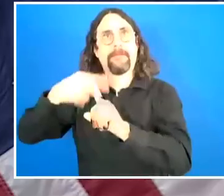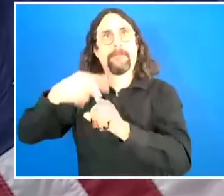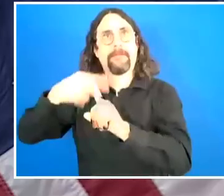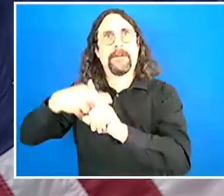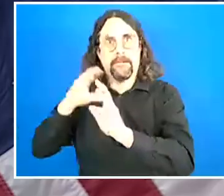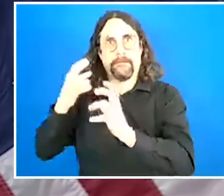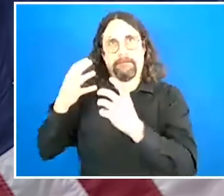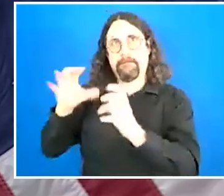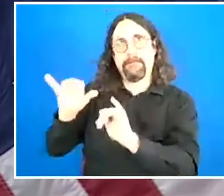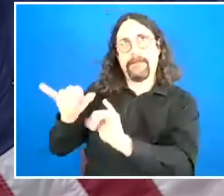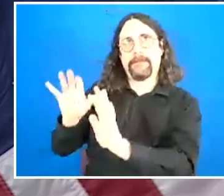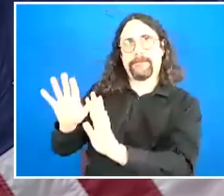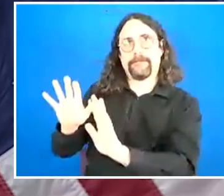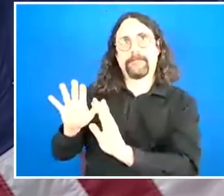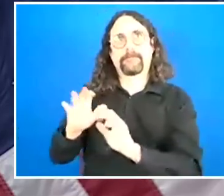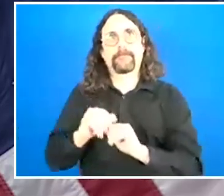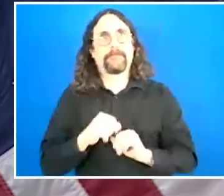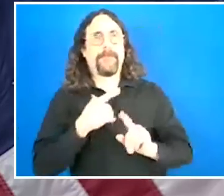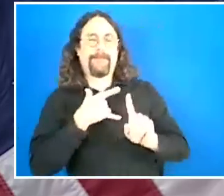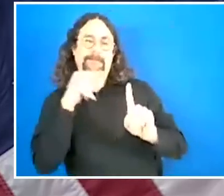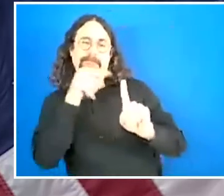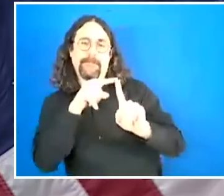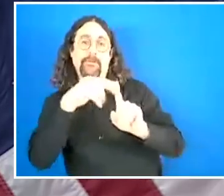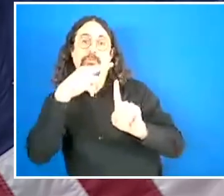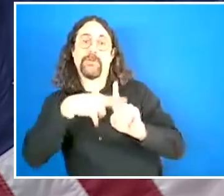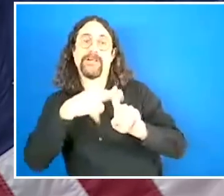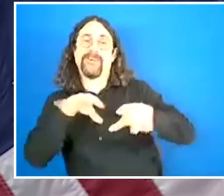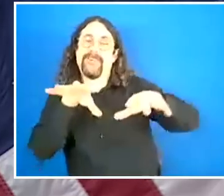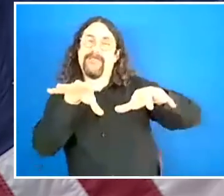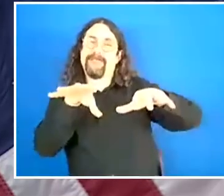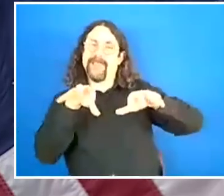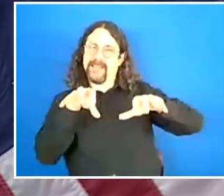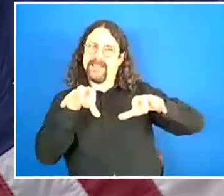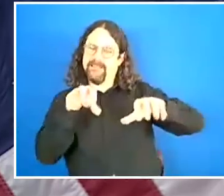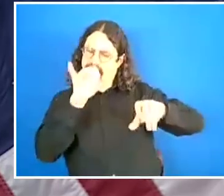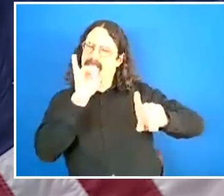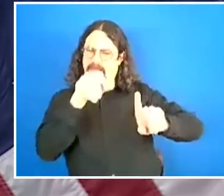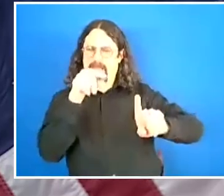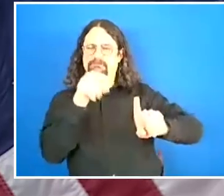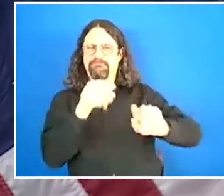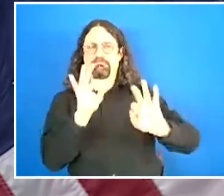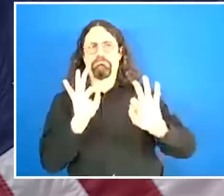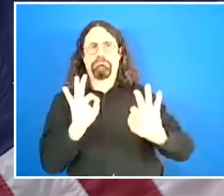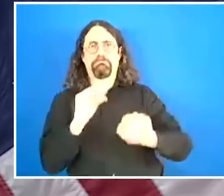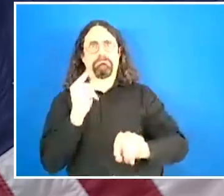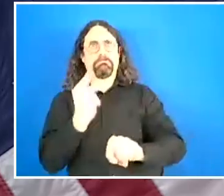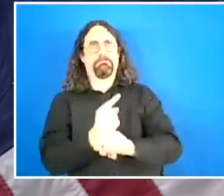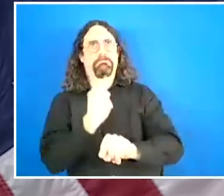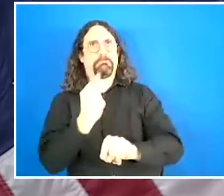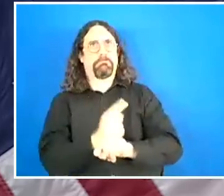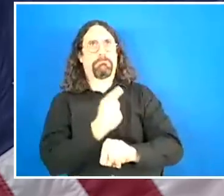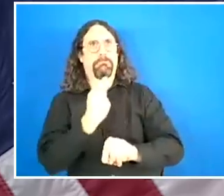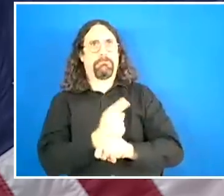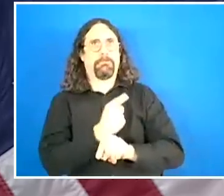THING TO DO GIVEN WHAT TENANTS HAVE GONE THROUGH THE HORRIBLE ECONOMIC SITUATION WE'RE IN.